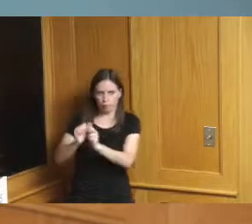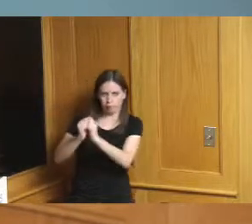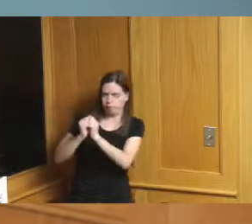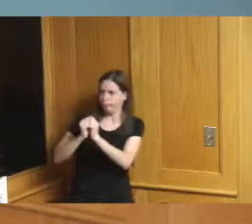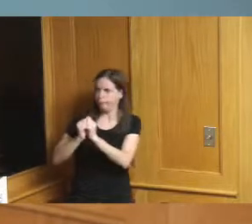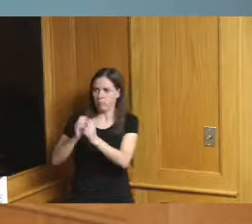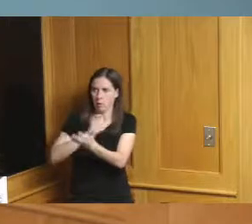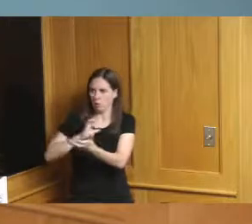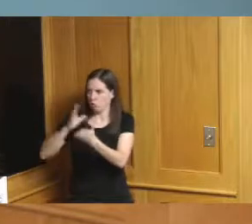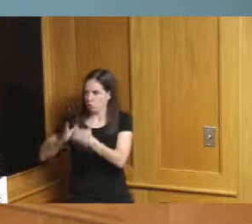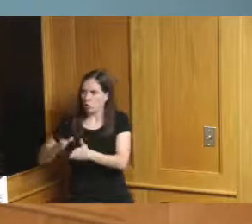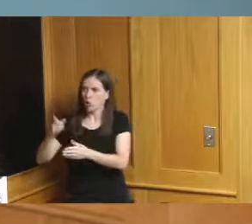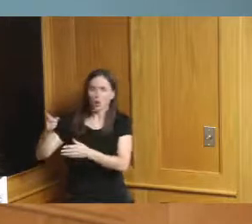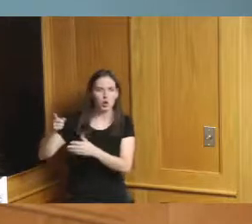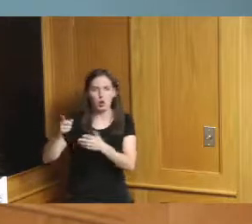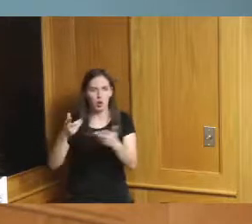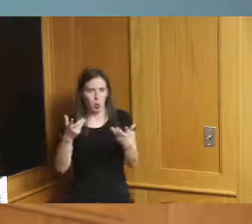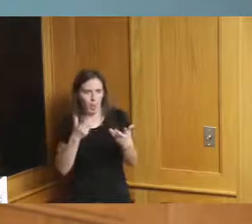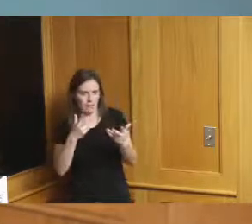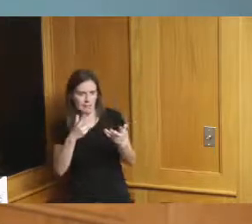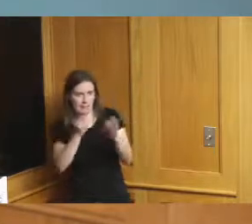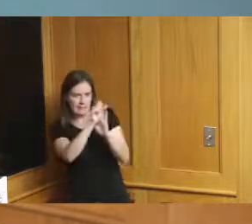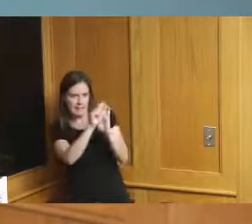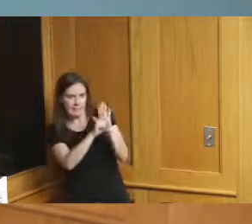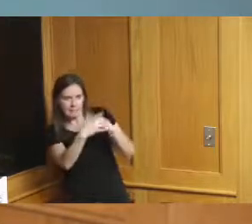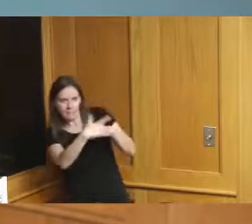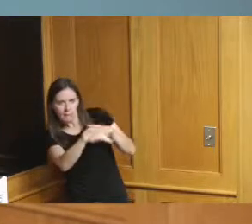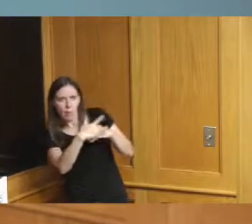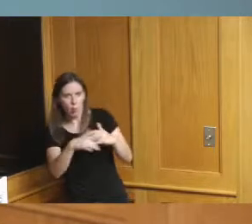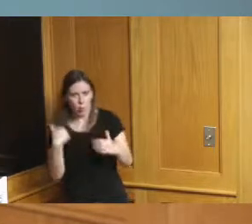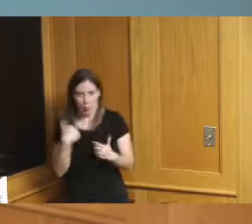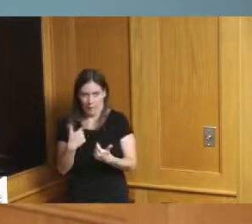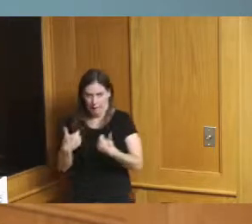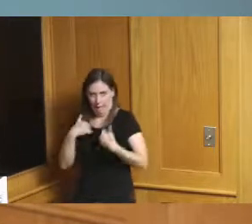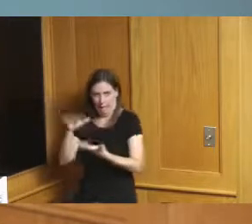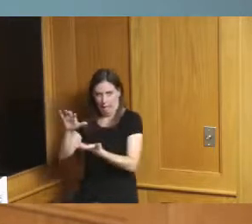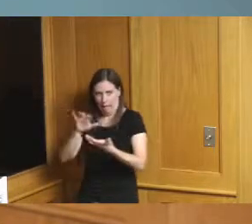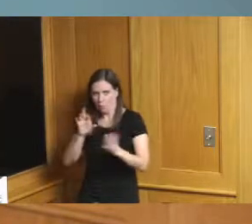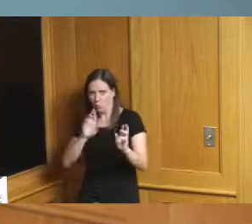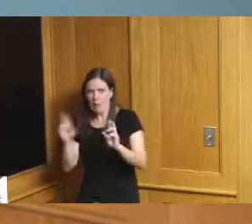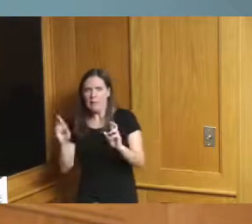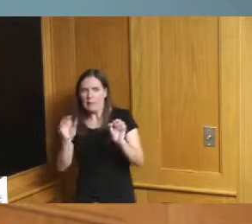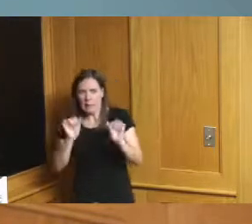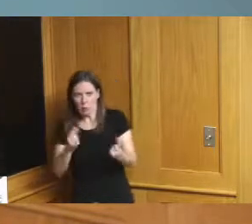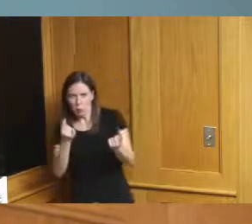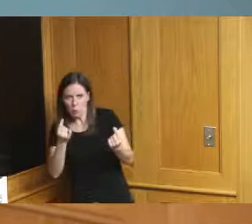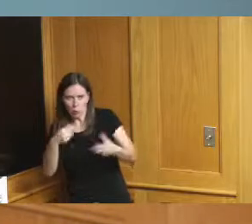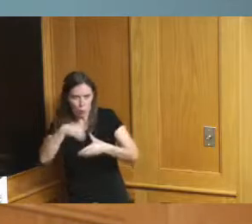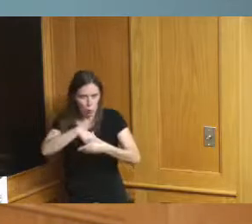the state what we have available and what can be done internally what can be done externally